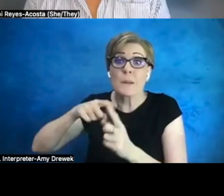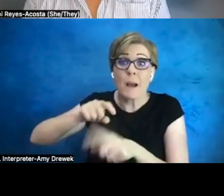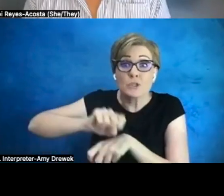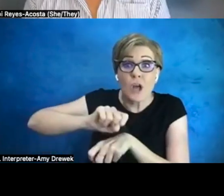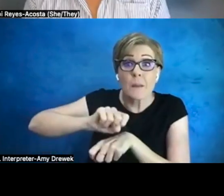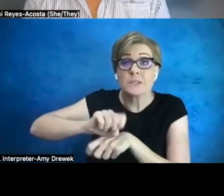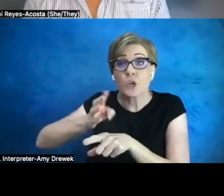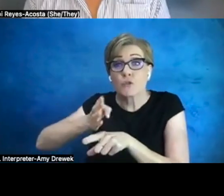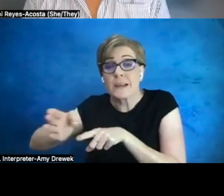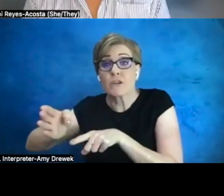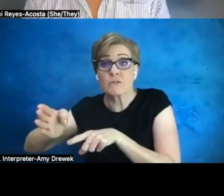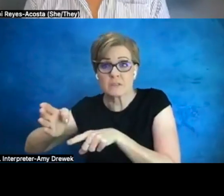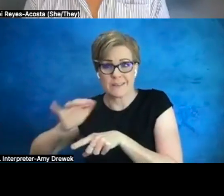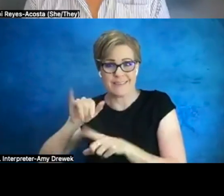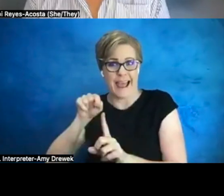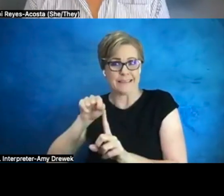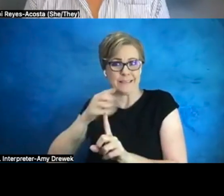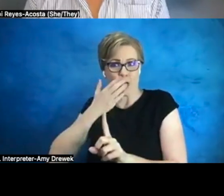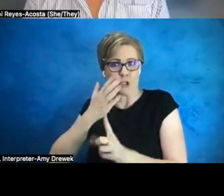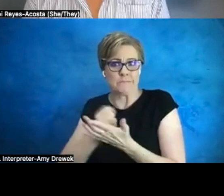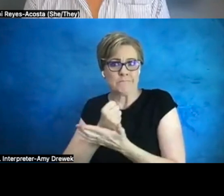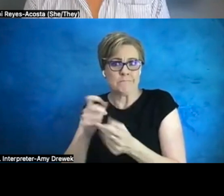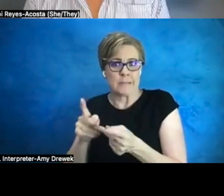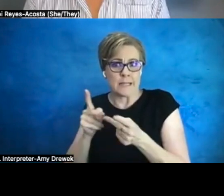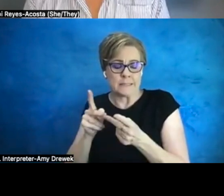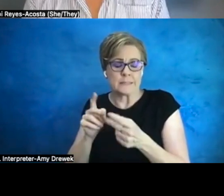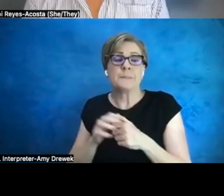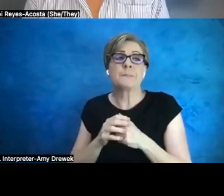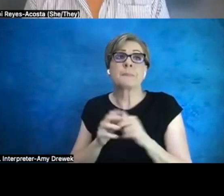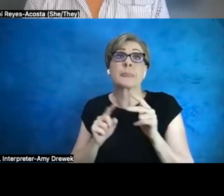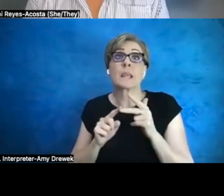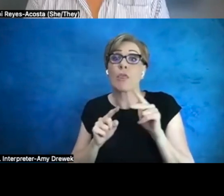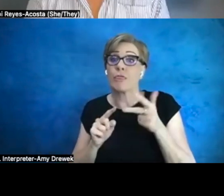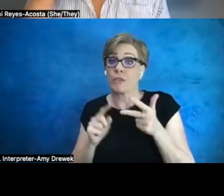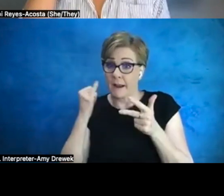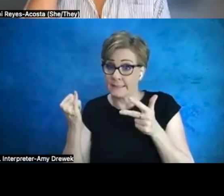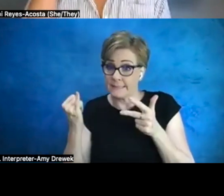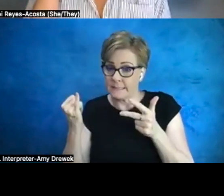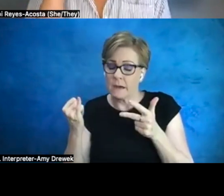we thought could be another good place to start. And a third idea of looking directly to workforce